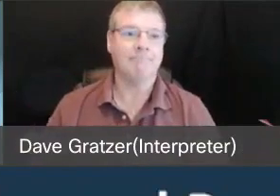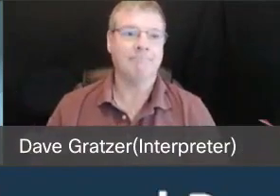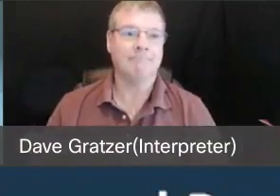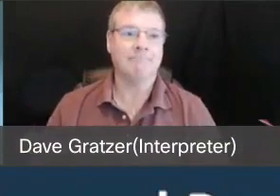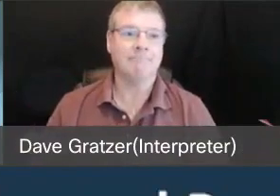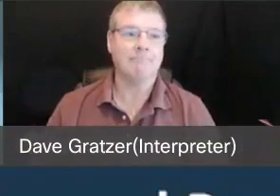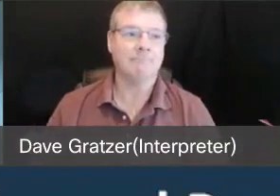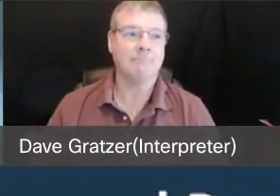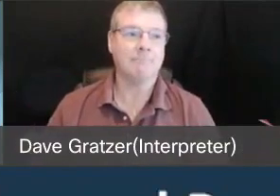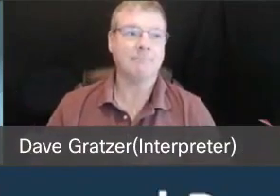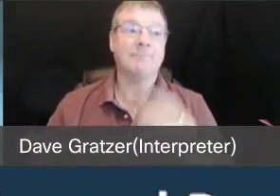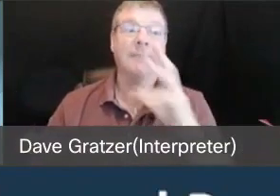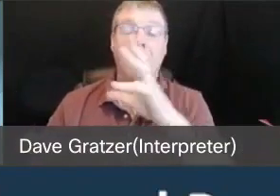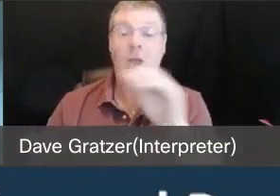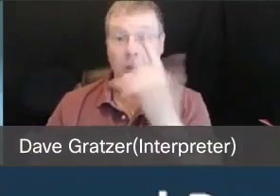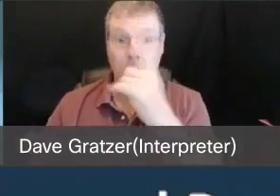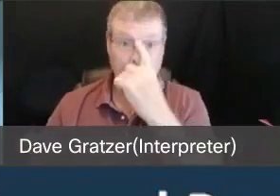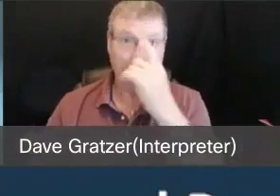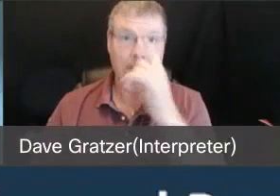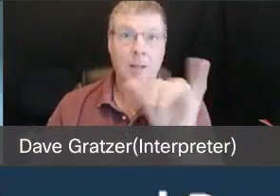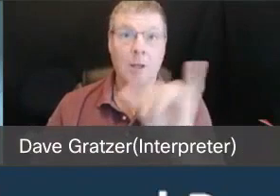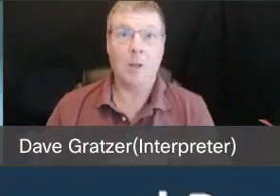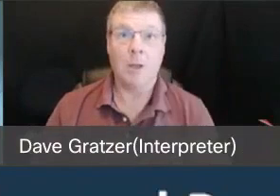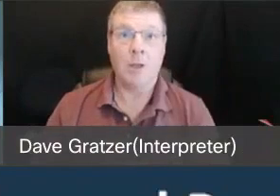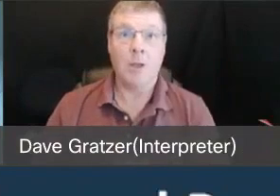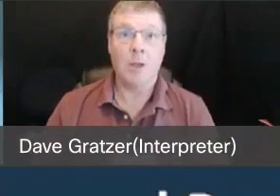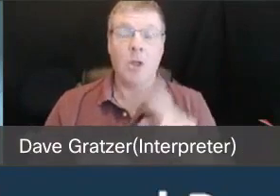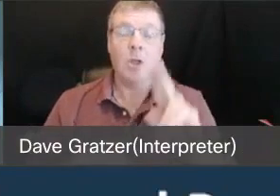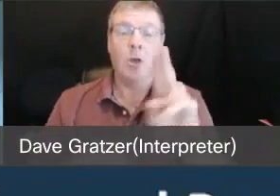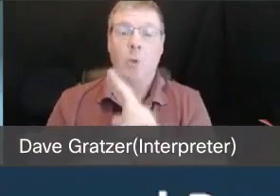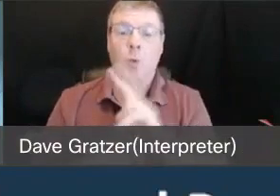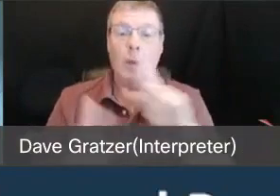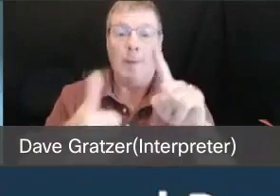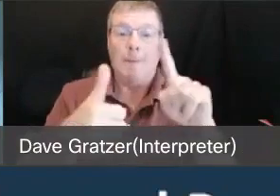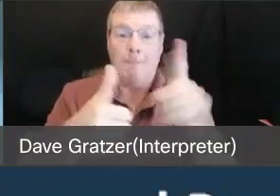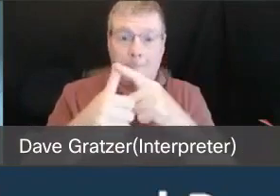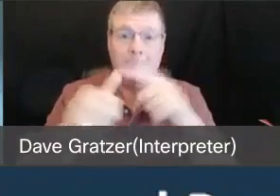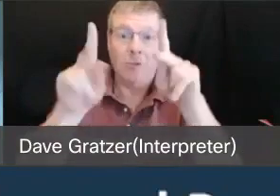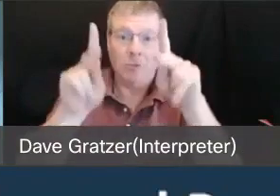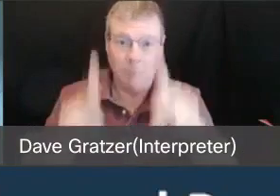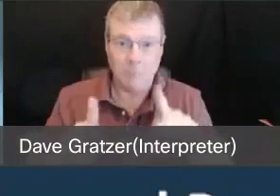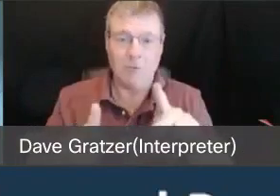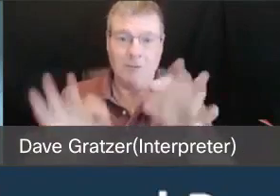We also want to be mindful of using person-first language. So in this sample, the sentence says,